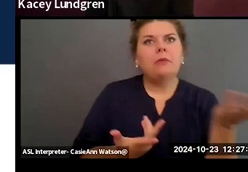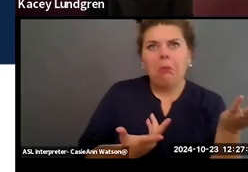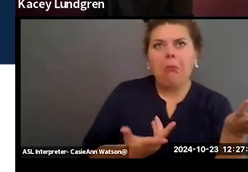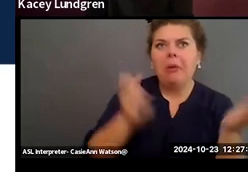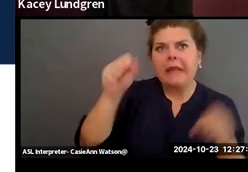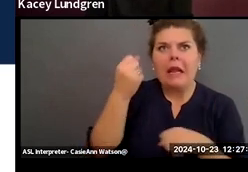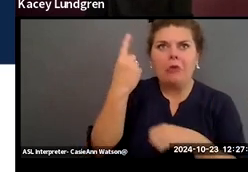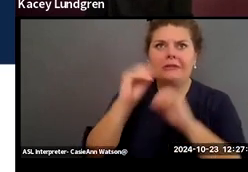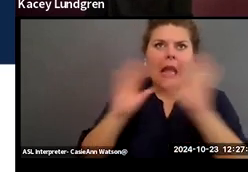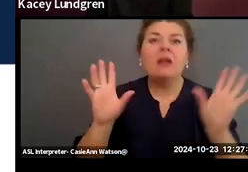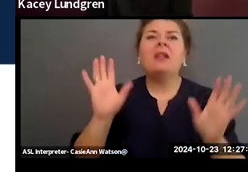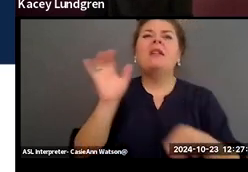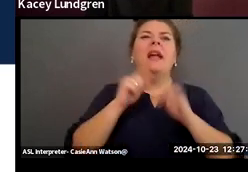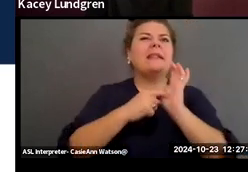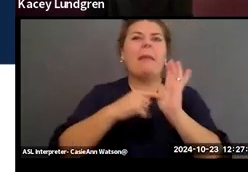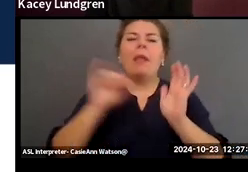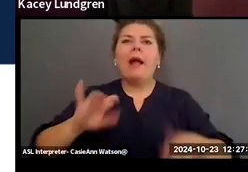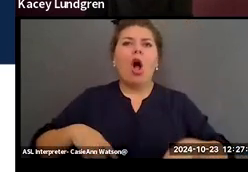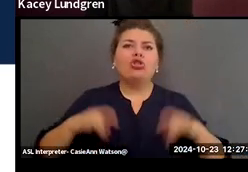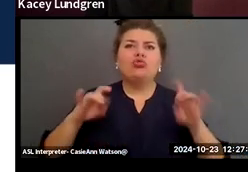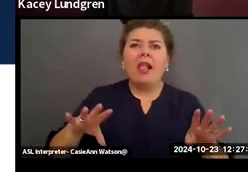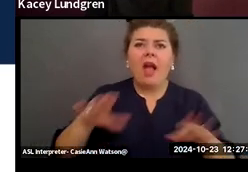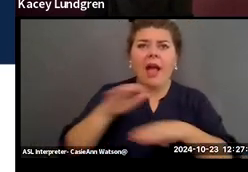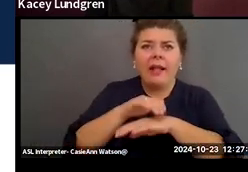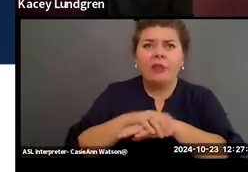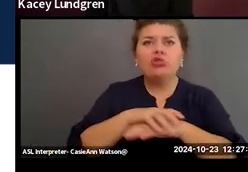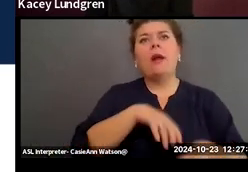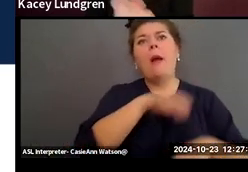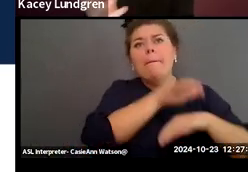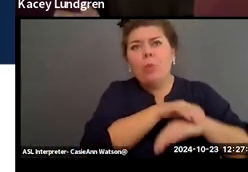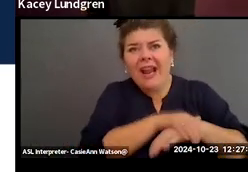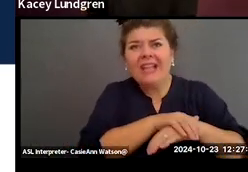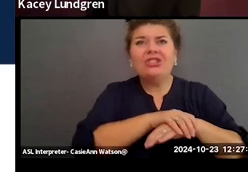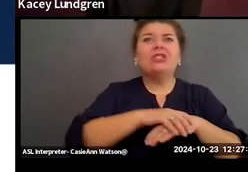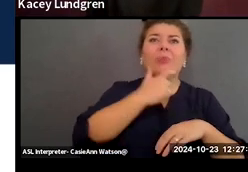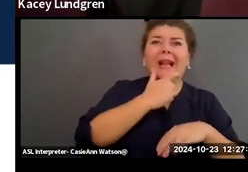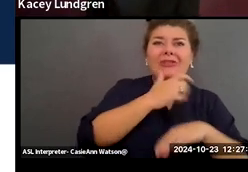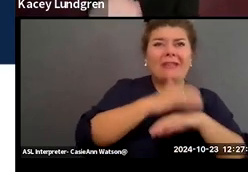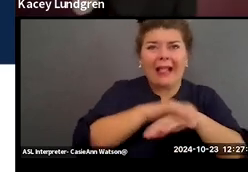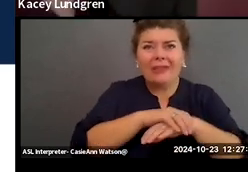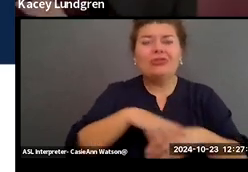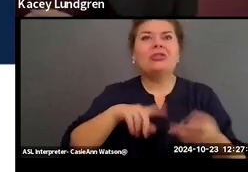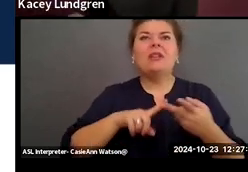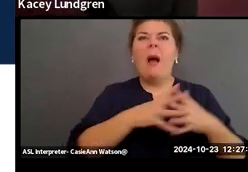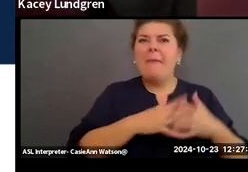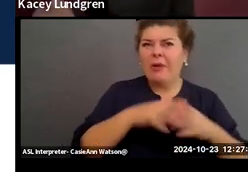Examples of dialects are Australian English, versus British English, versus American English. Most of the words are the same,